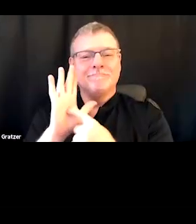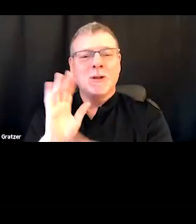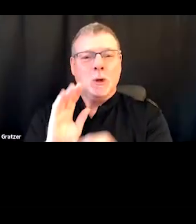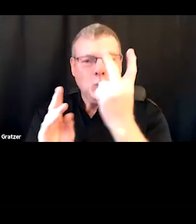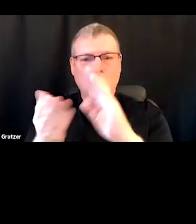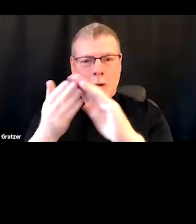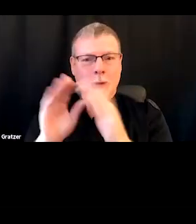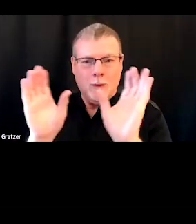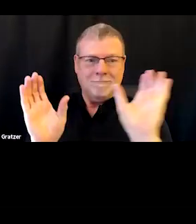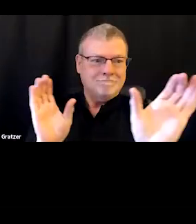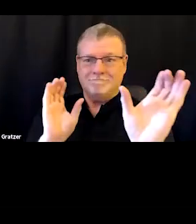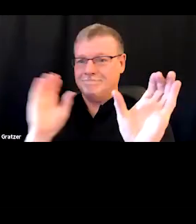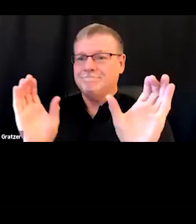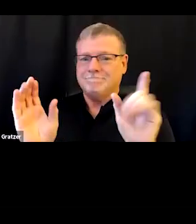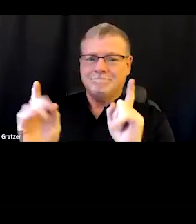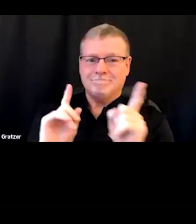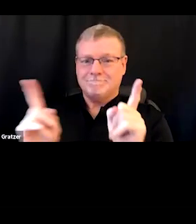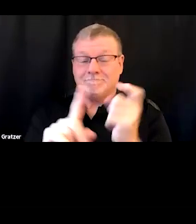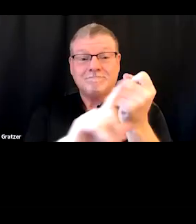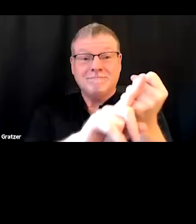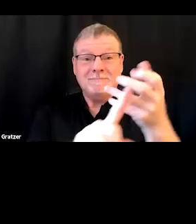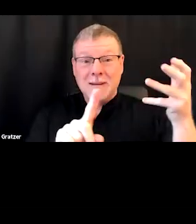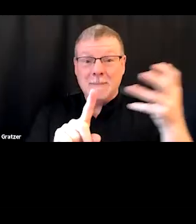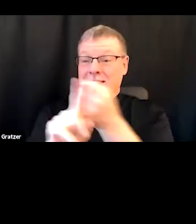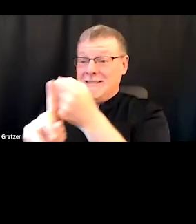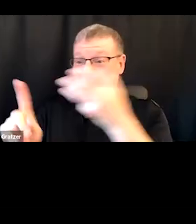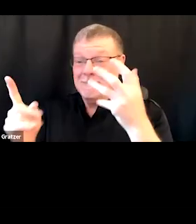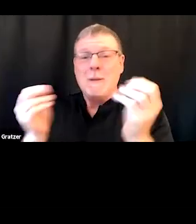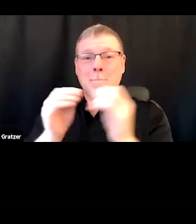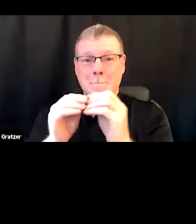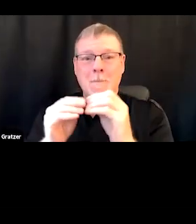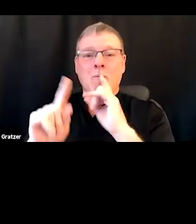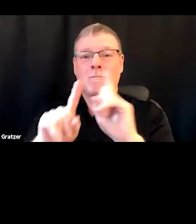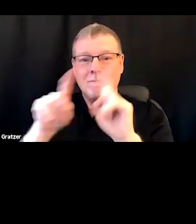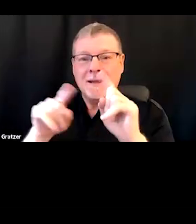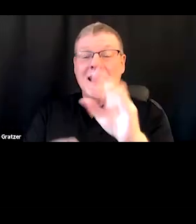that are expanding their continuum of crisis response and co-response